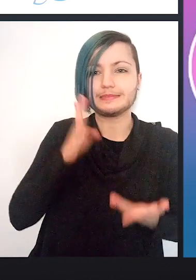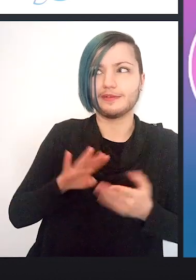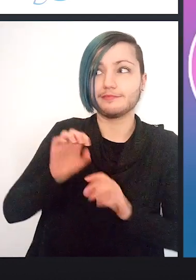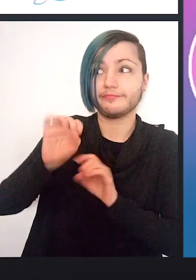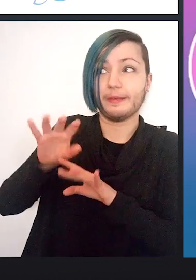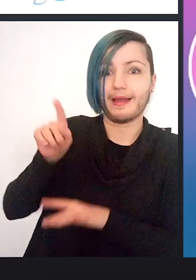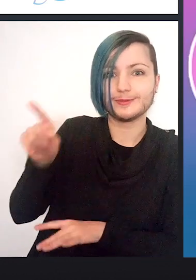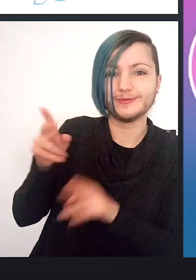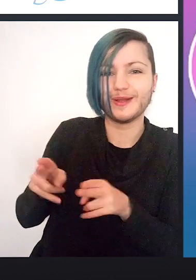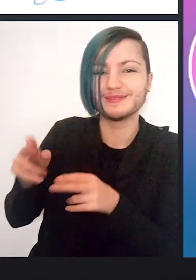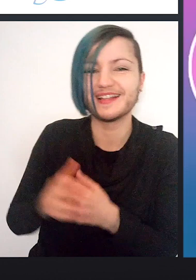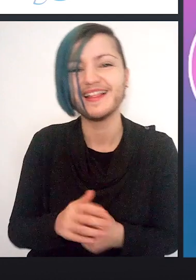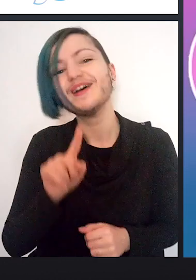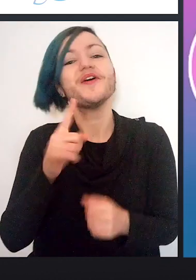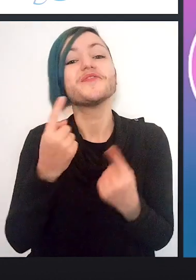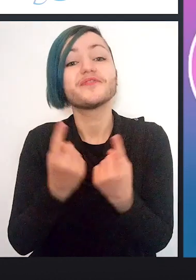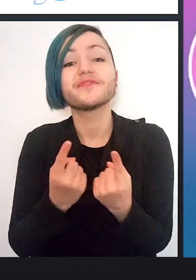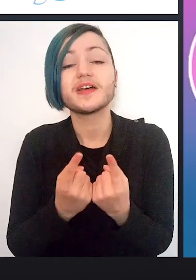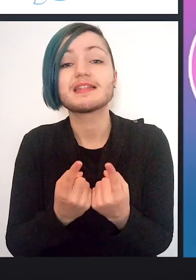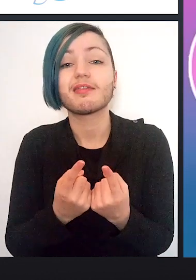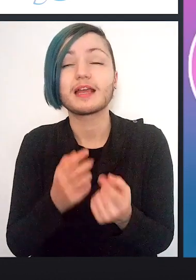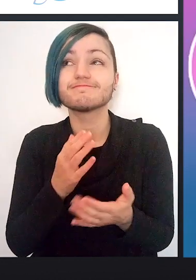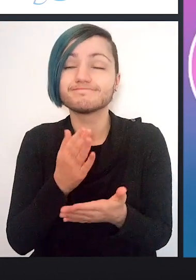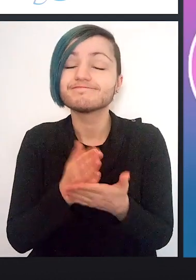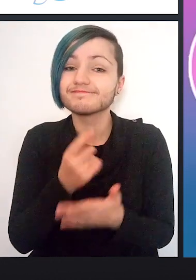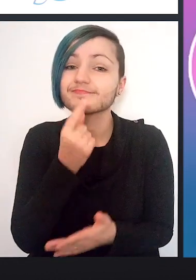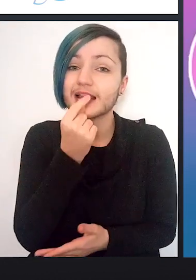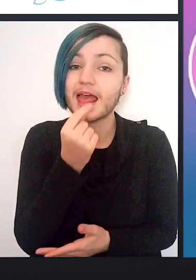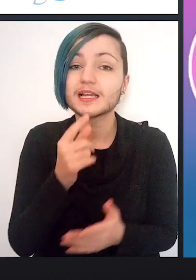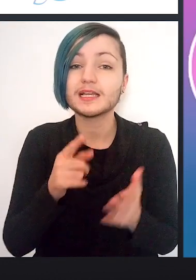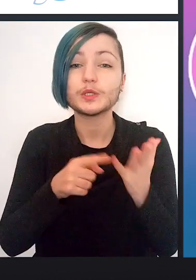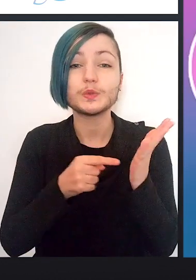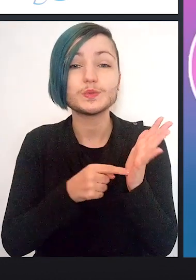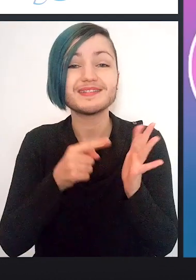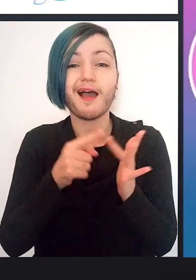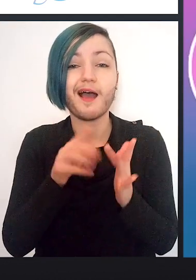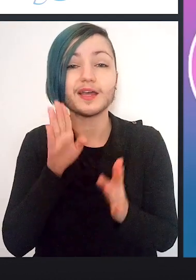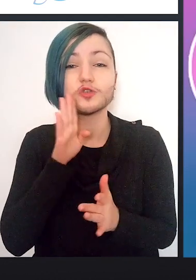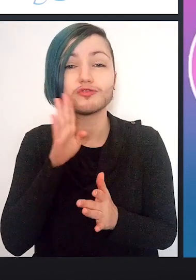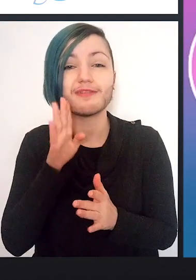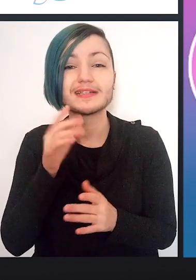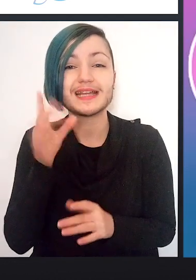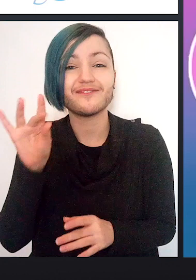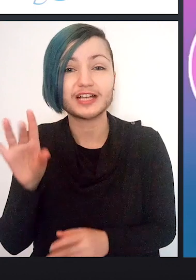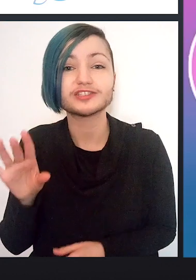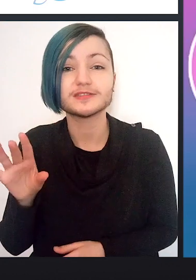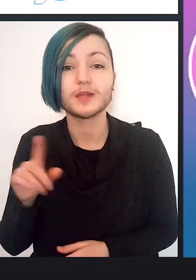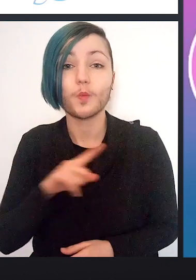Firstly that you're very likely to get a urinary tract infection whilst you learn you need to be